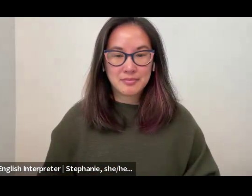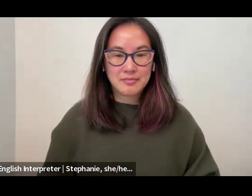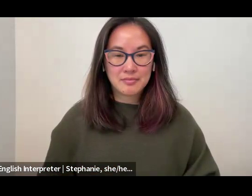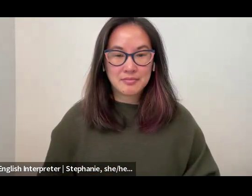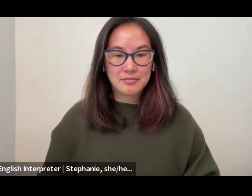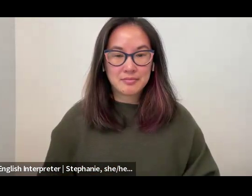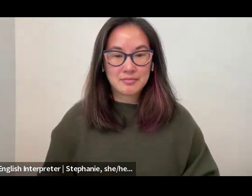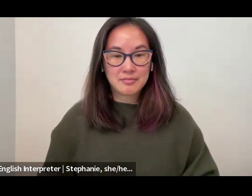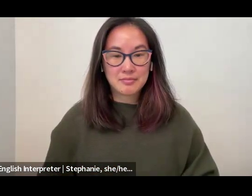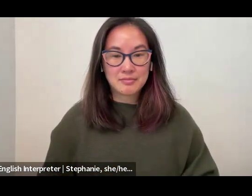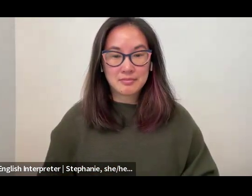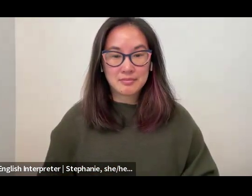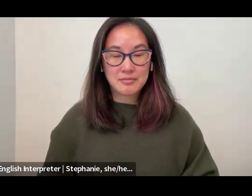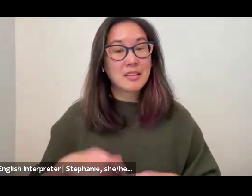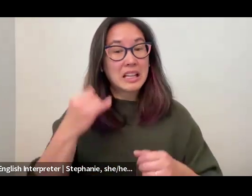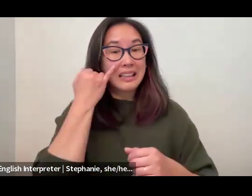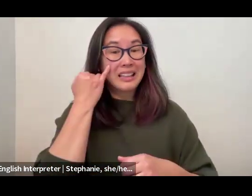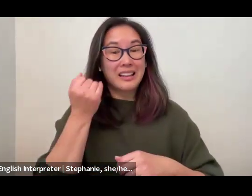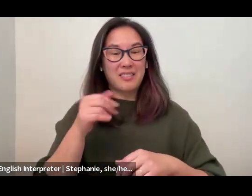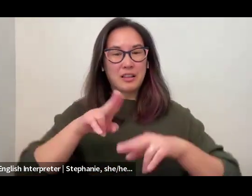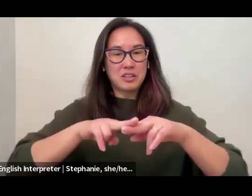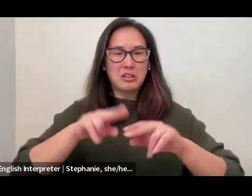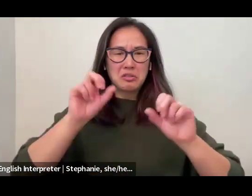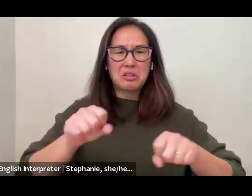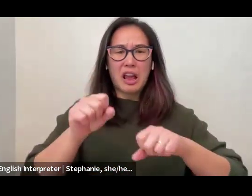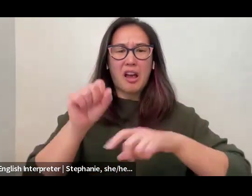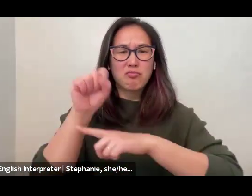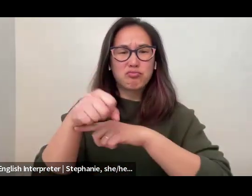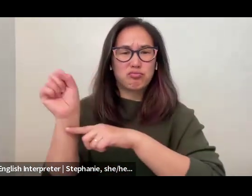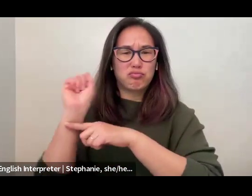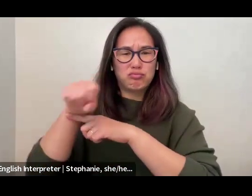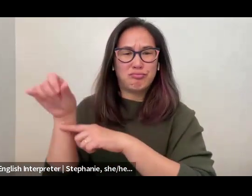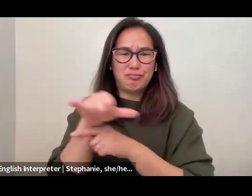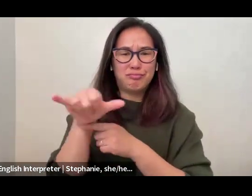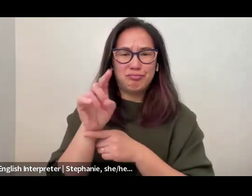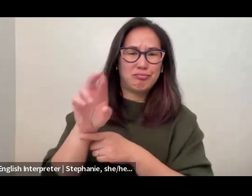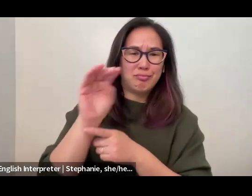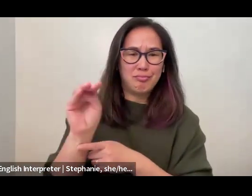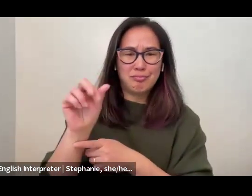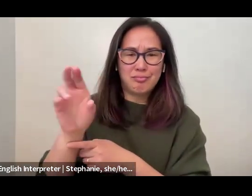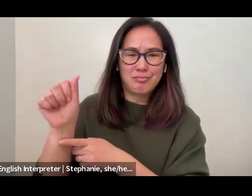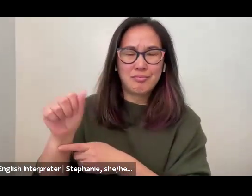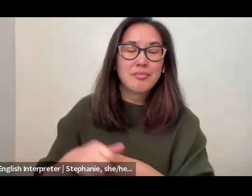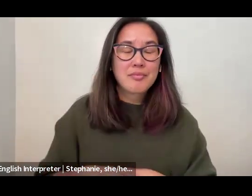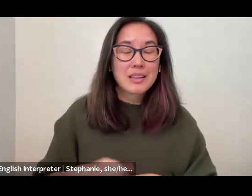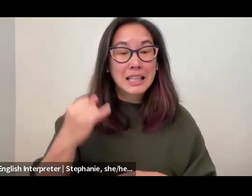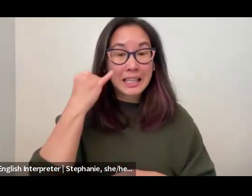If you are laying down, uh oh, sorry, if you are laying down,